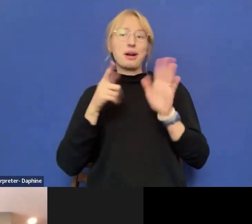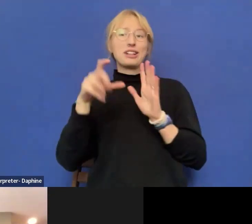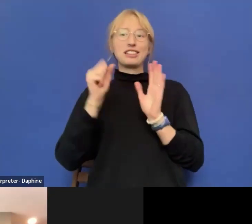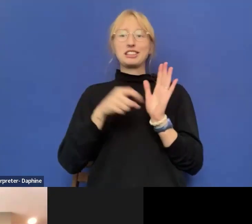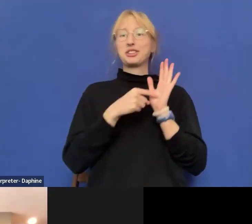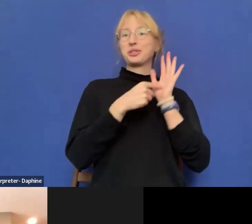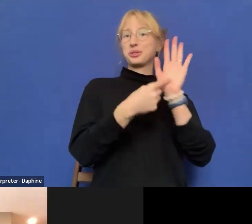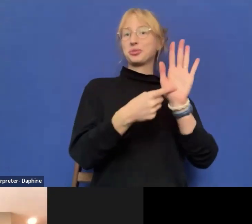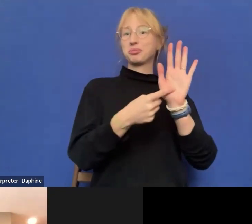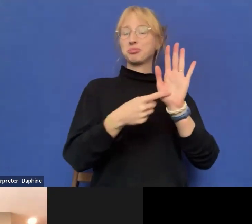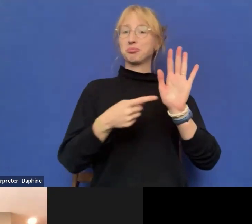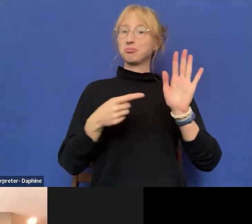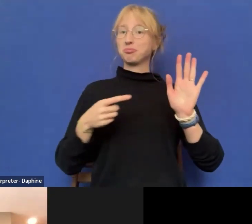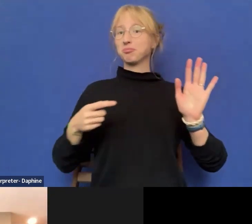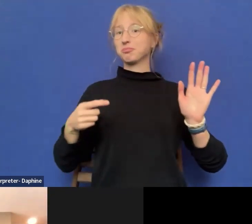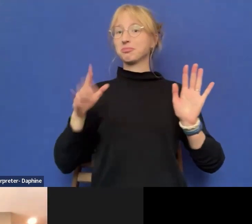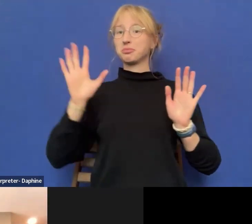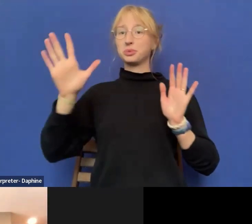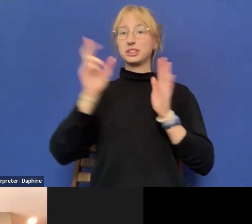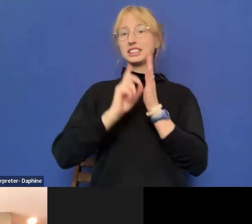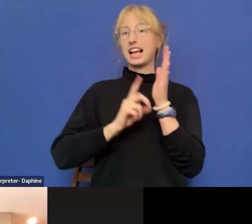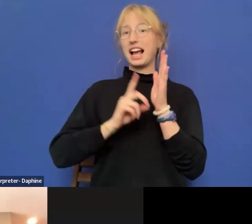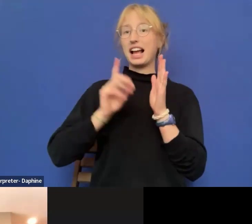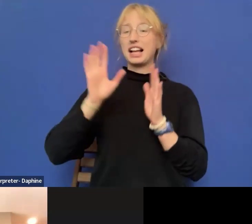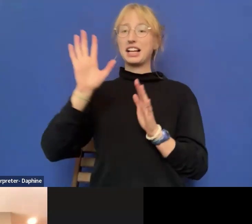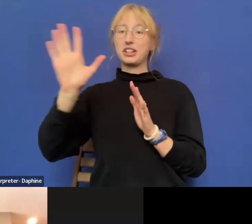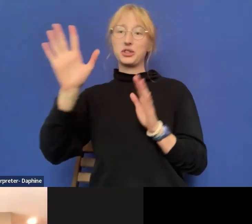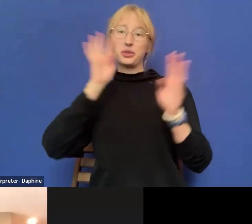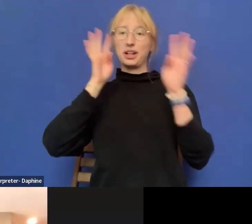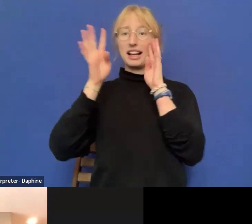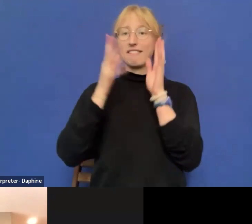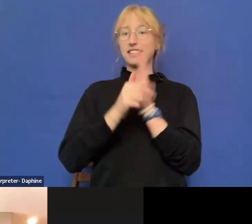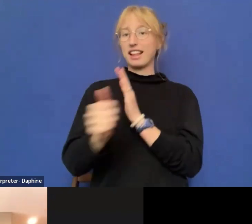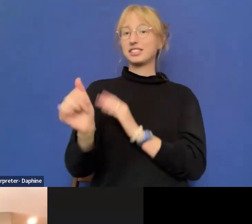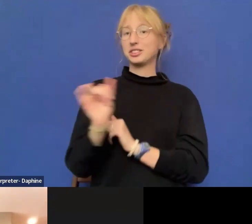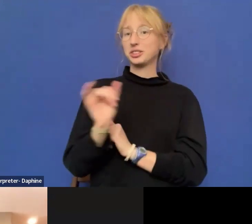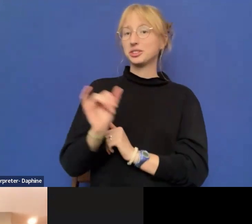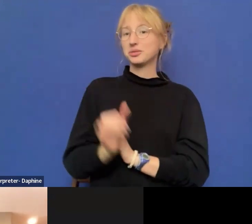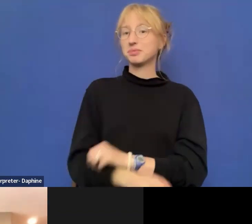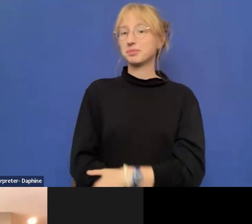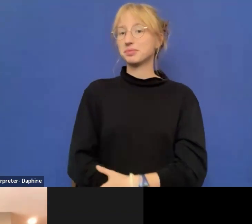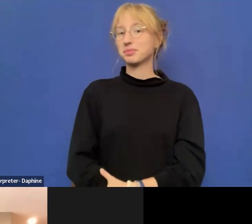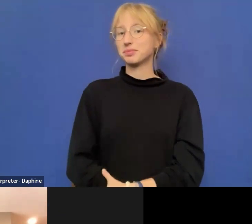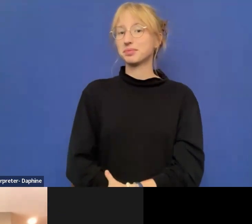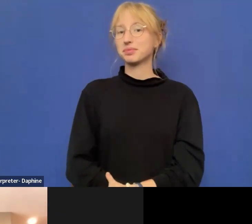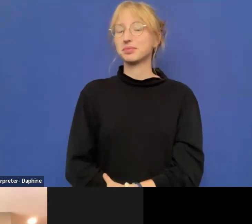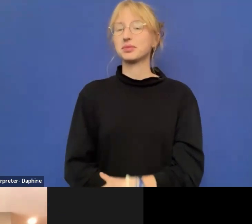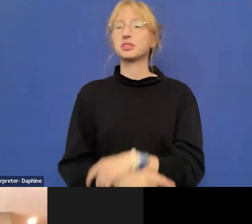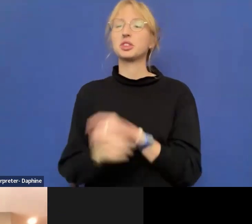your design and creative talents as well. >>Tara King: Relate to design is there